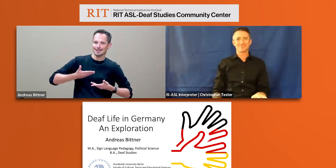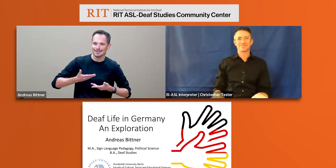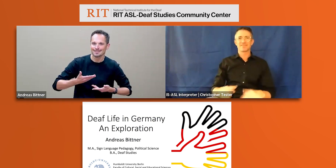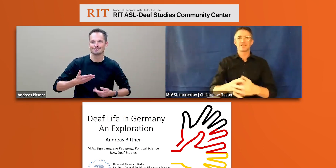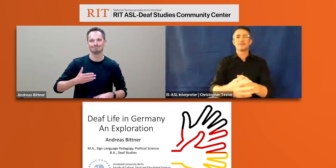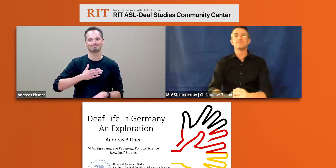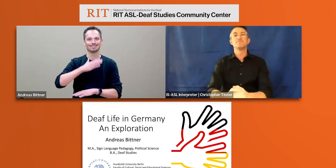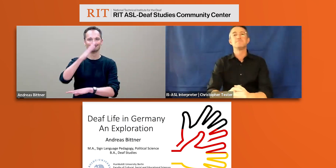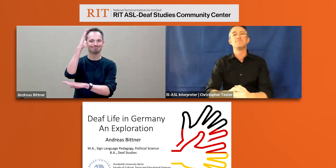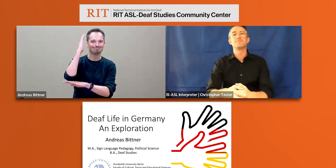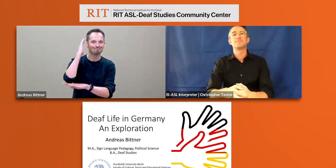Hello, everyone.